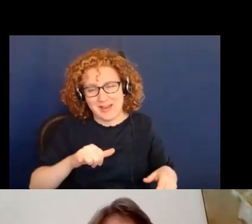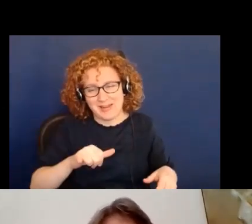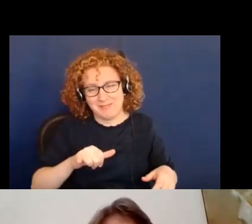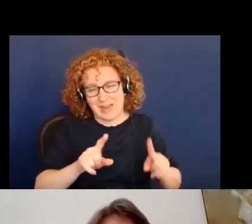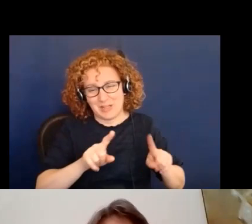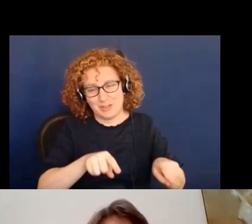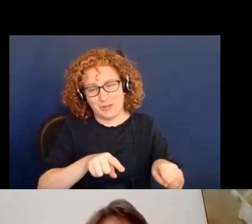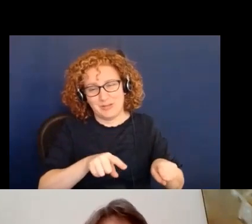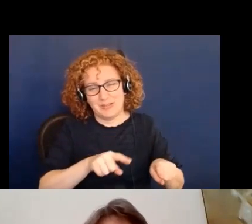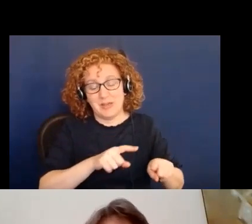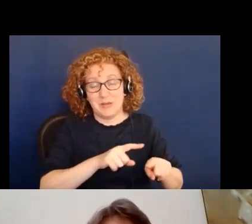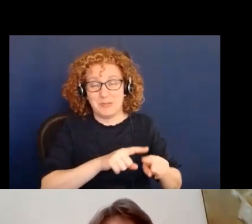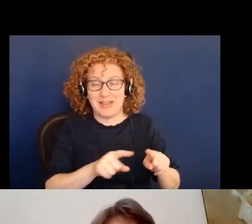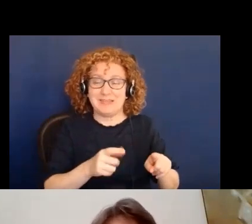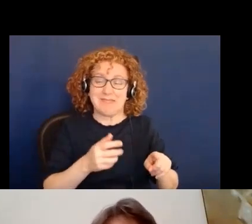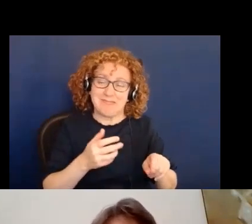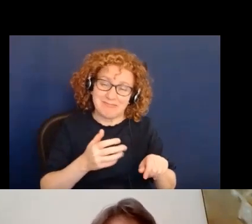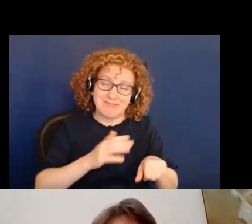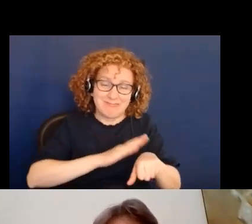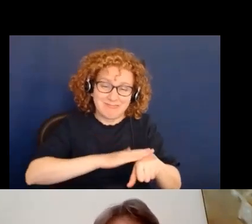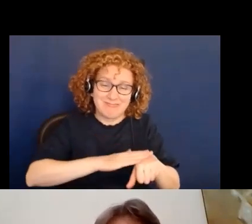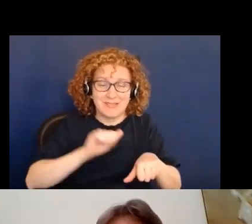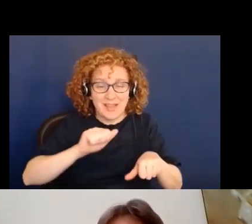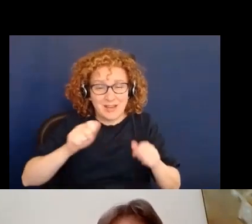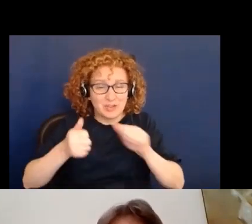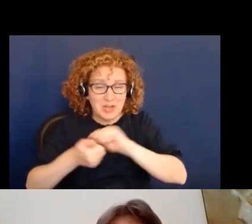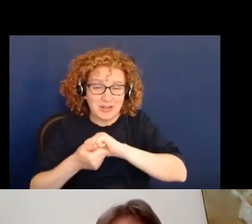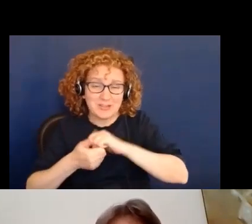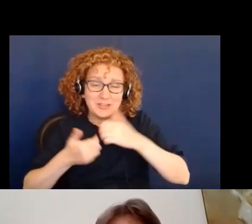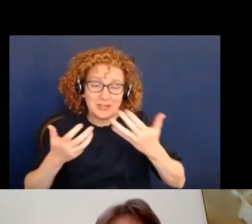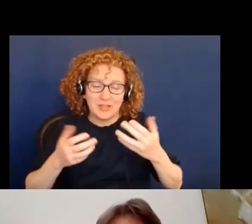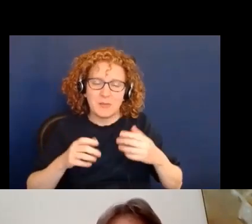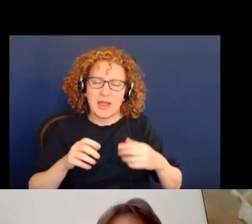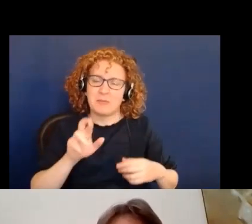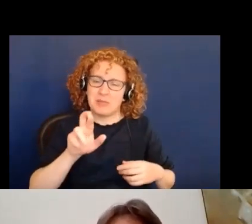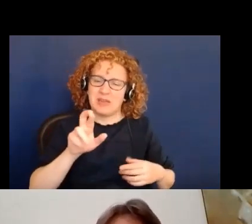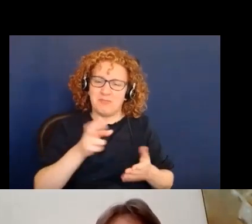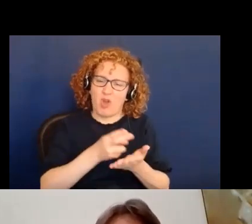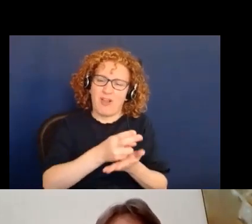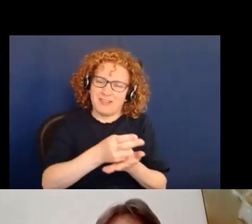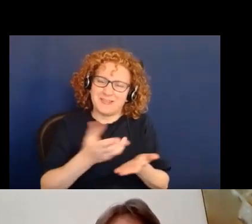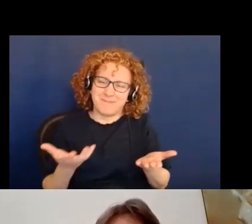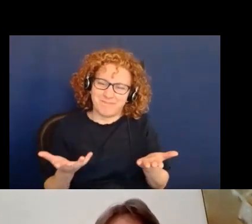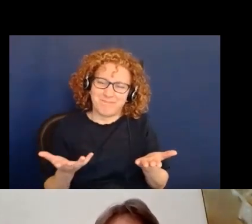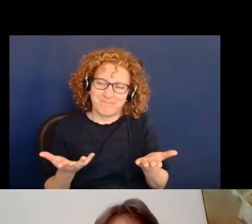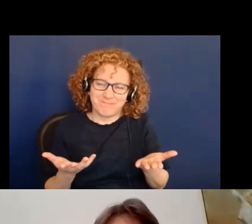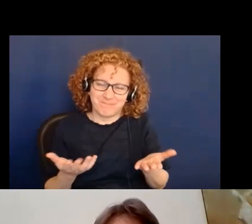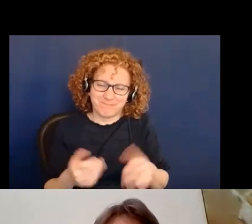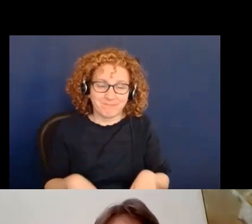um but there will be some things from this past year months that we will keep I'm sure and